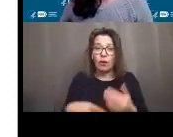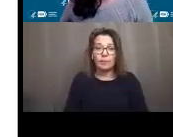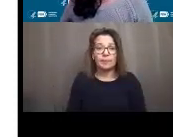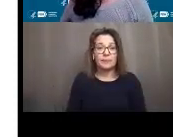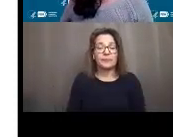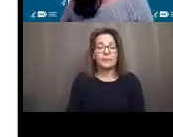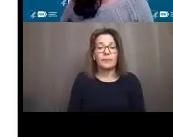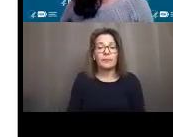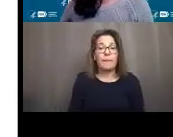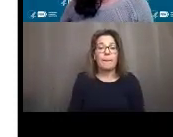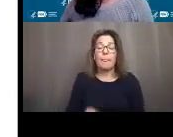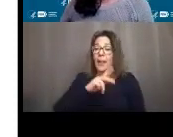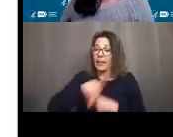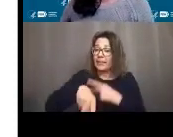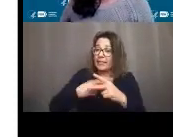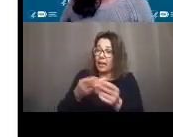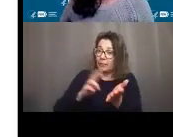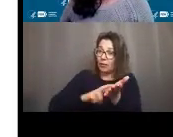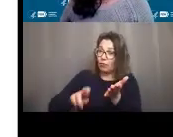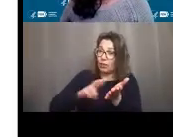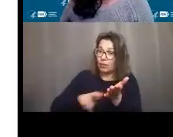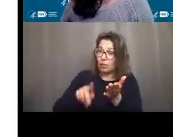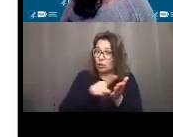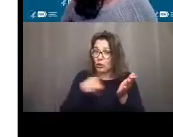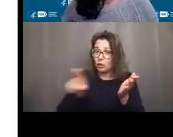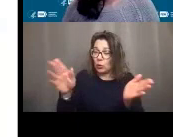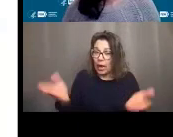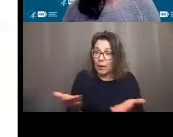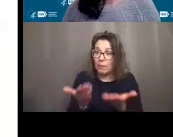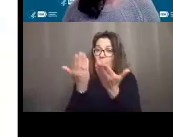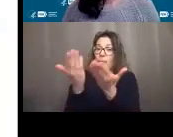and see who the program director is in charge of those programs.